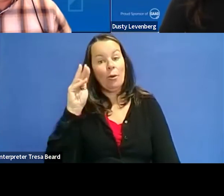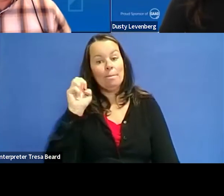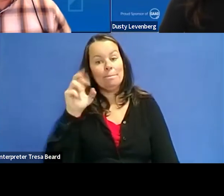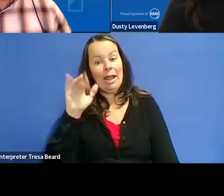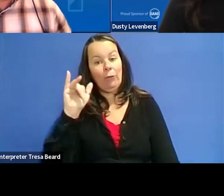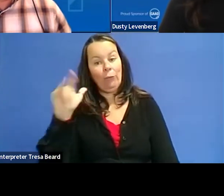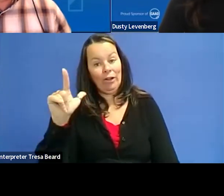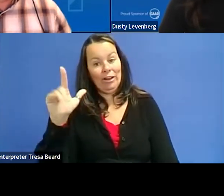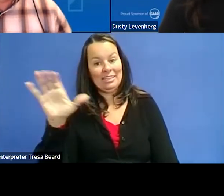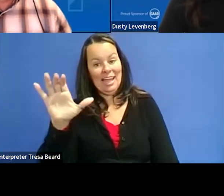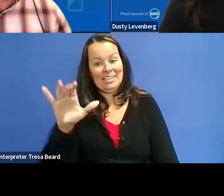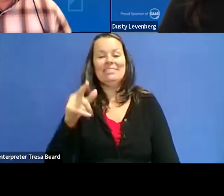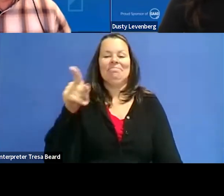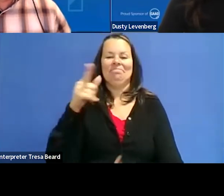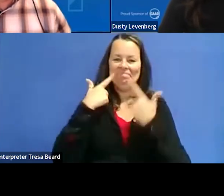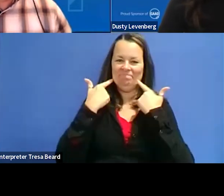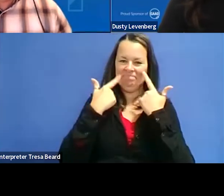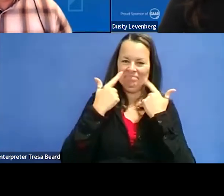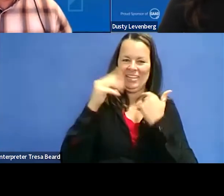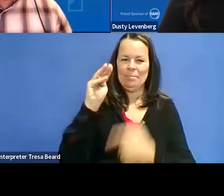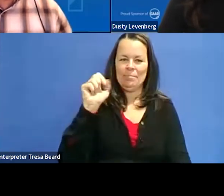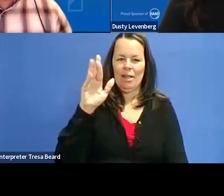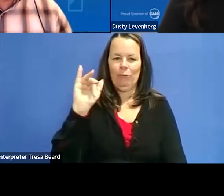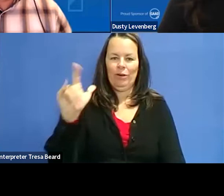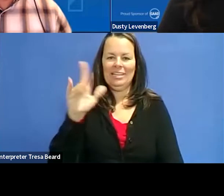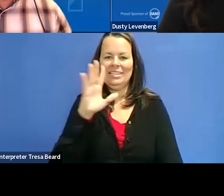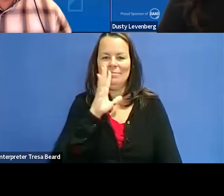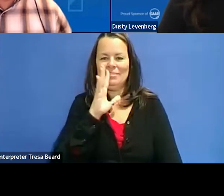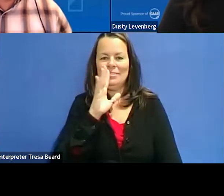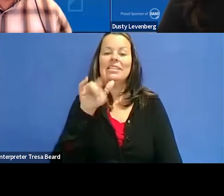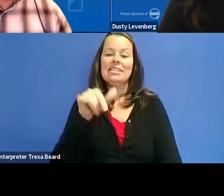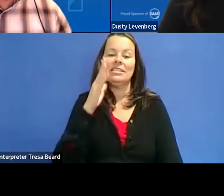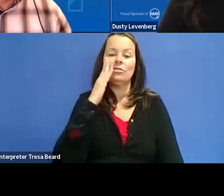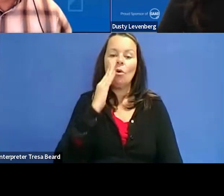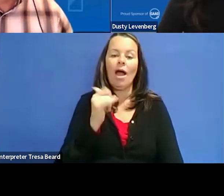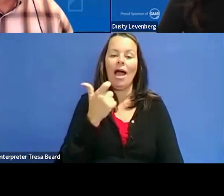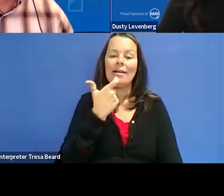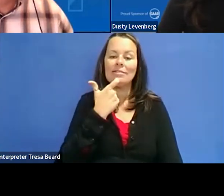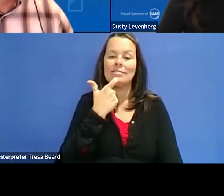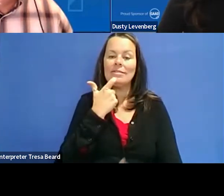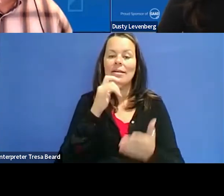Meryl Evans: Meryl speaking. This is why I say accessibility isn't just can the development team's responsibility.